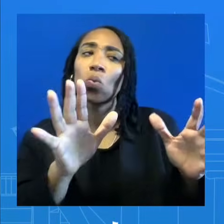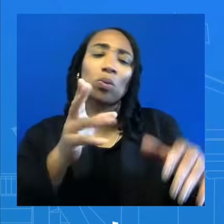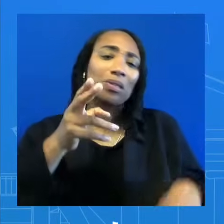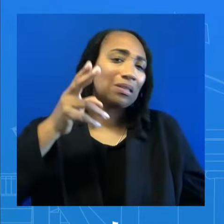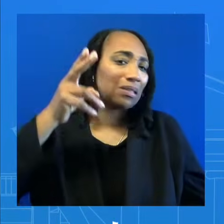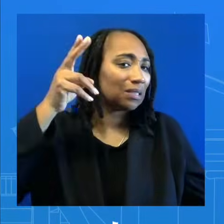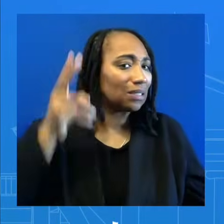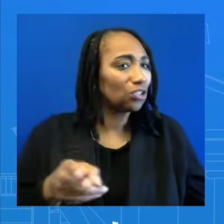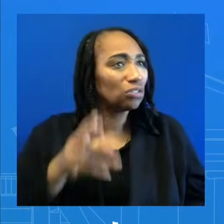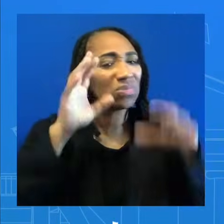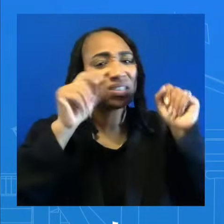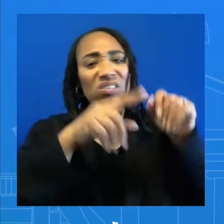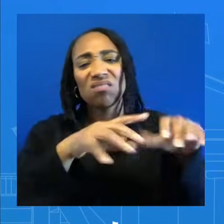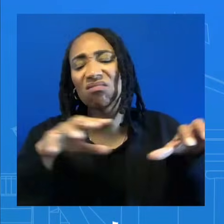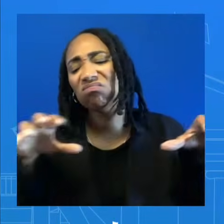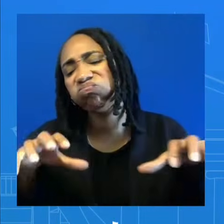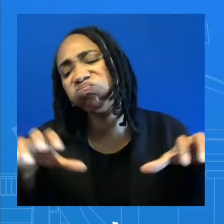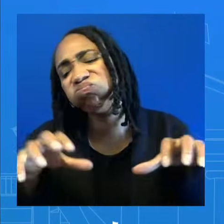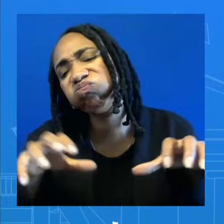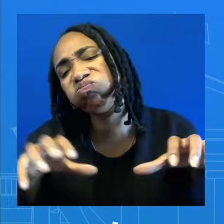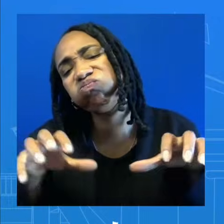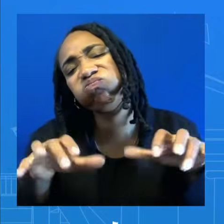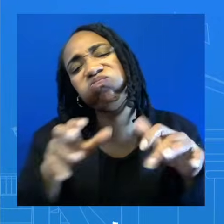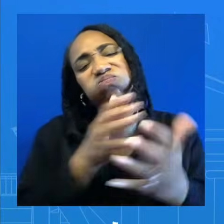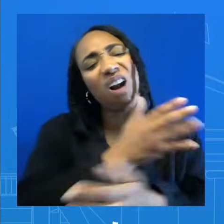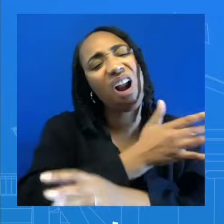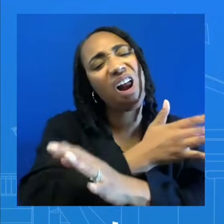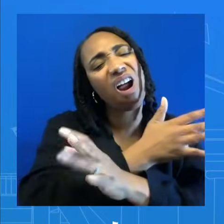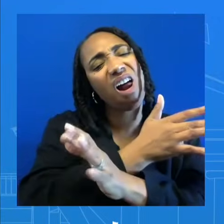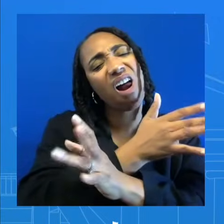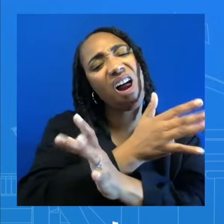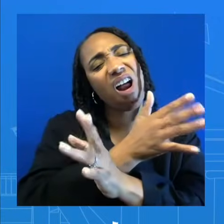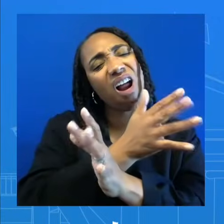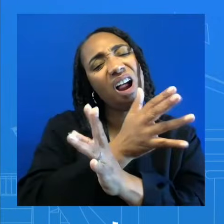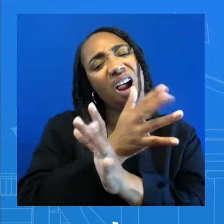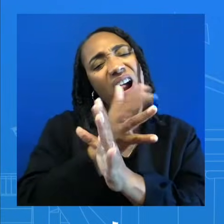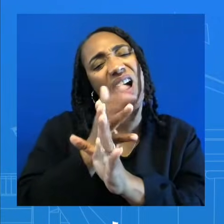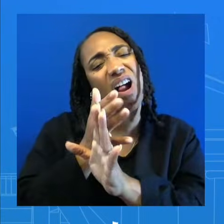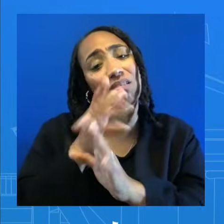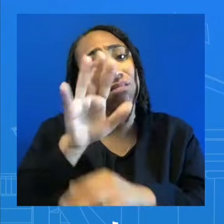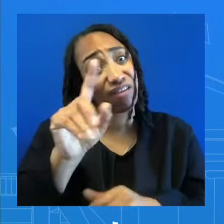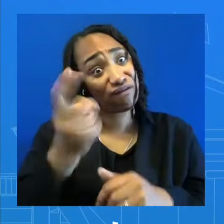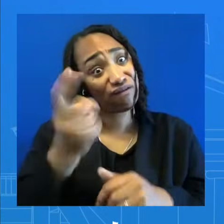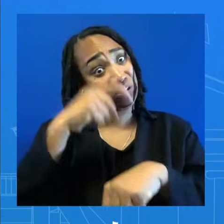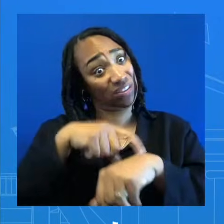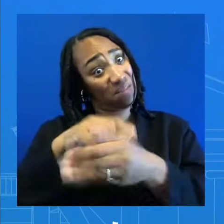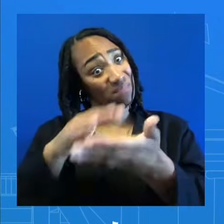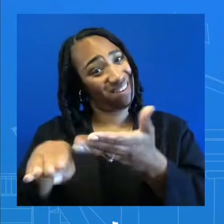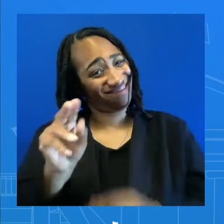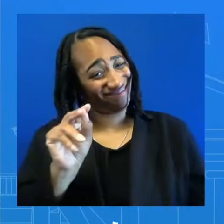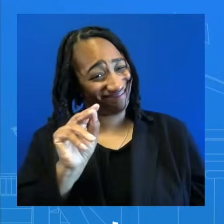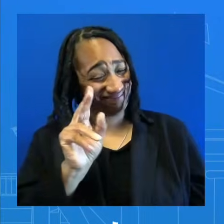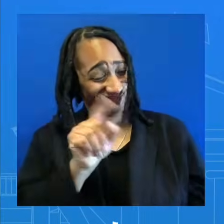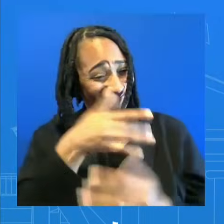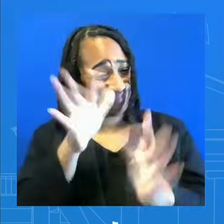This is far from the first pardon that the president has taken. We've gone back and forth. I've laid out what the president is thinking.